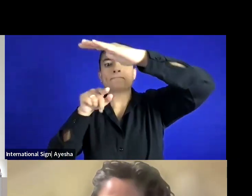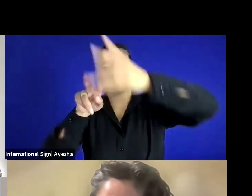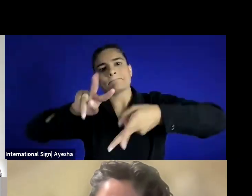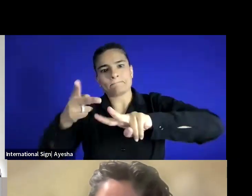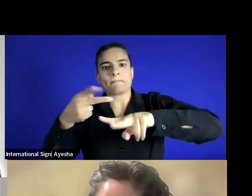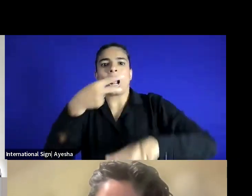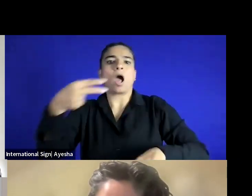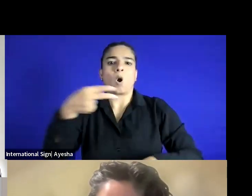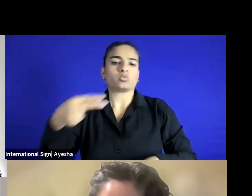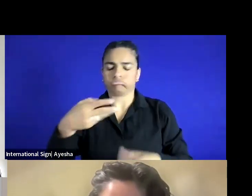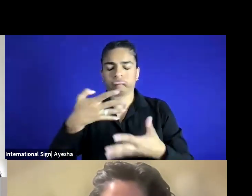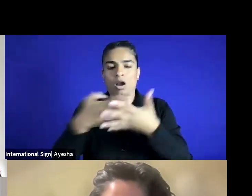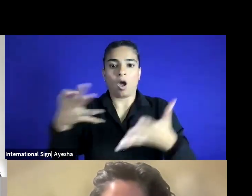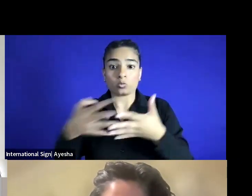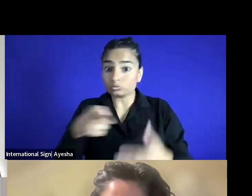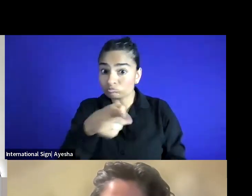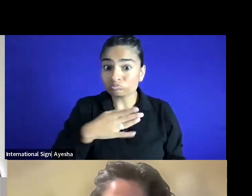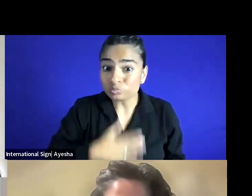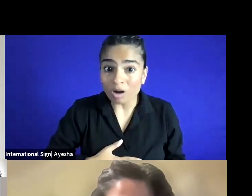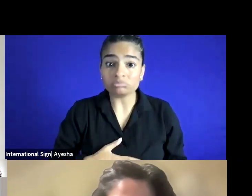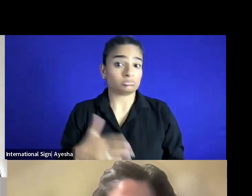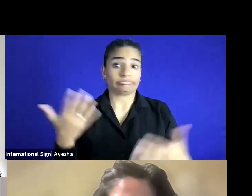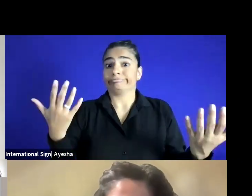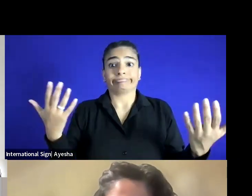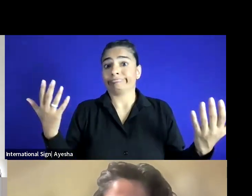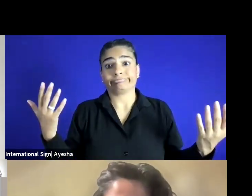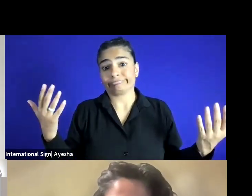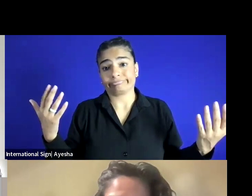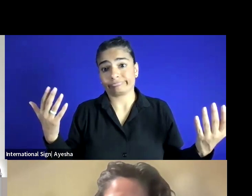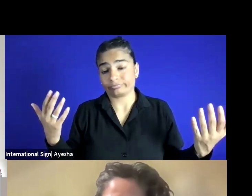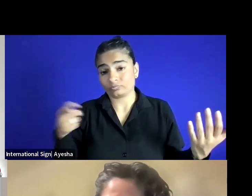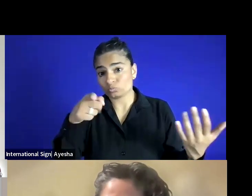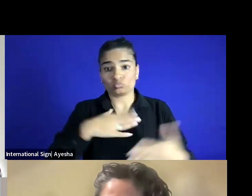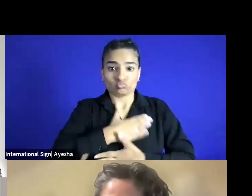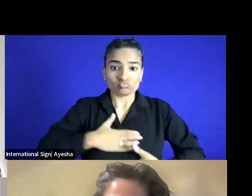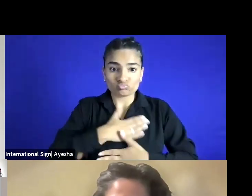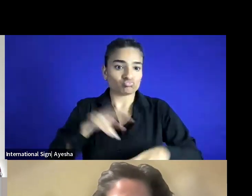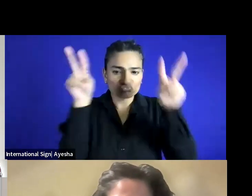select the language that you that you want to experience the platform in. So let's say French.